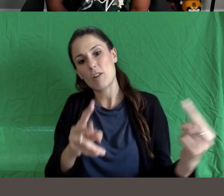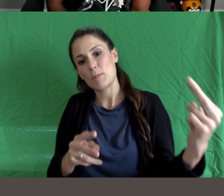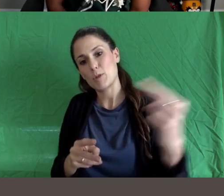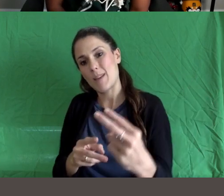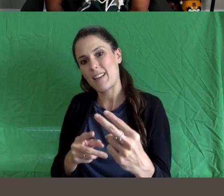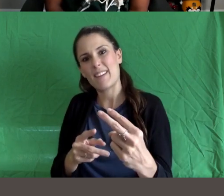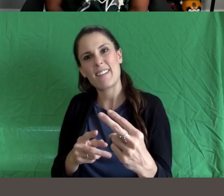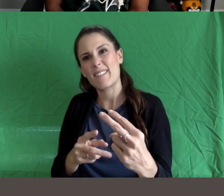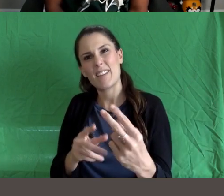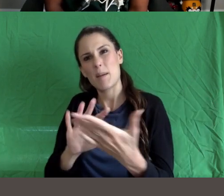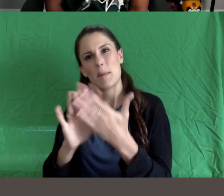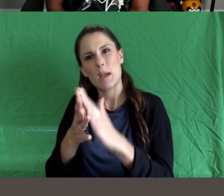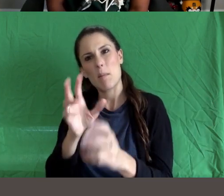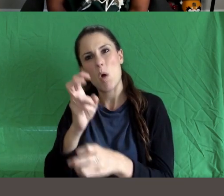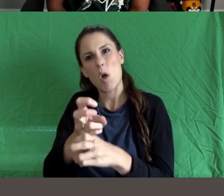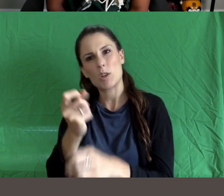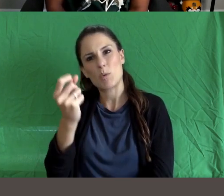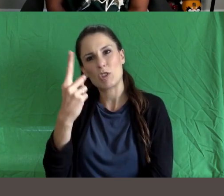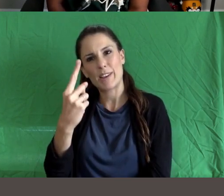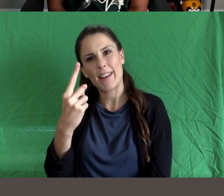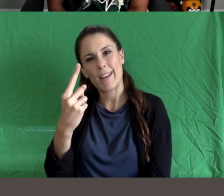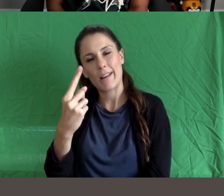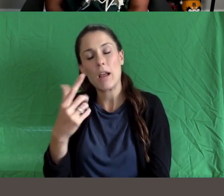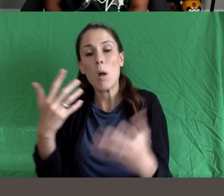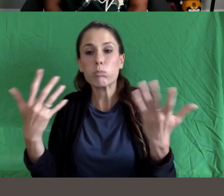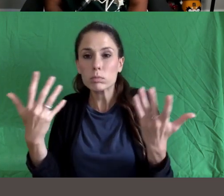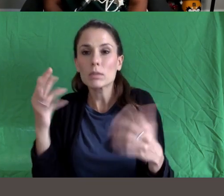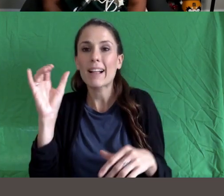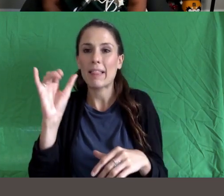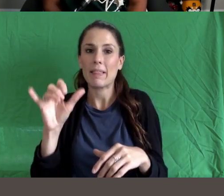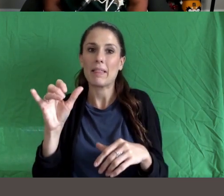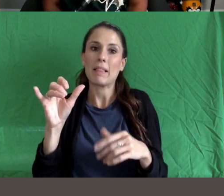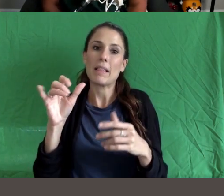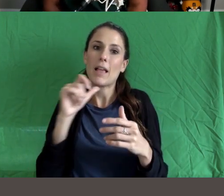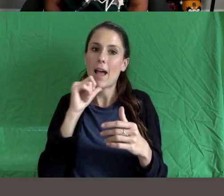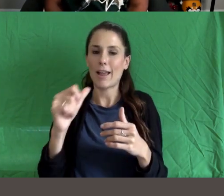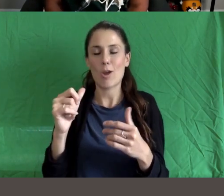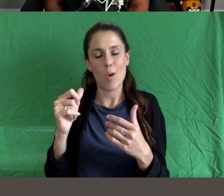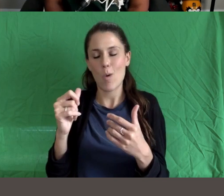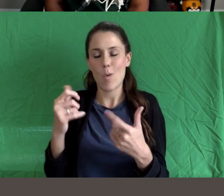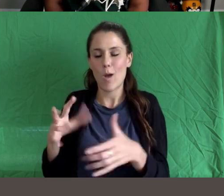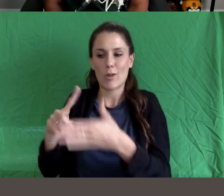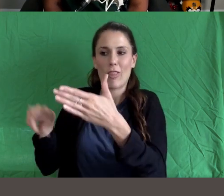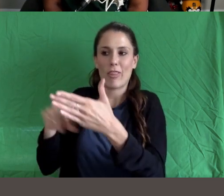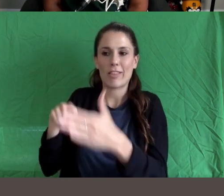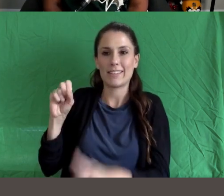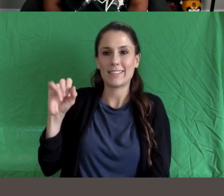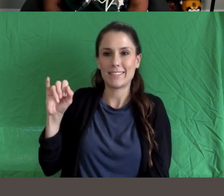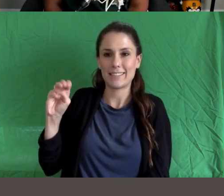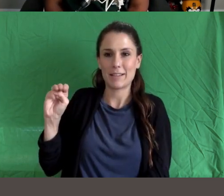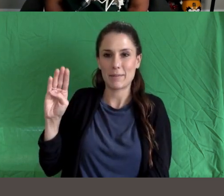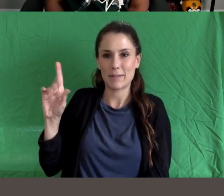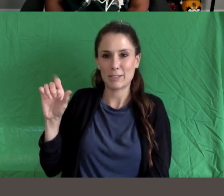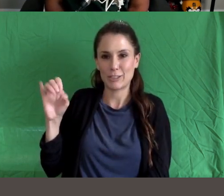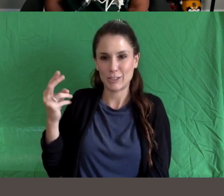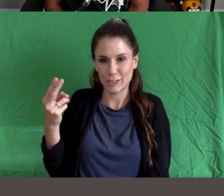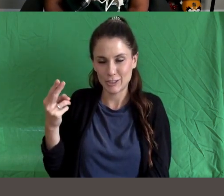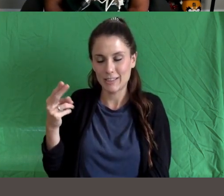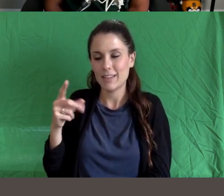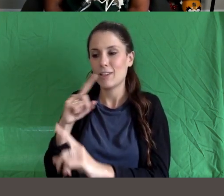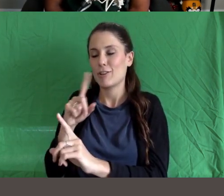to comprehend. That being said, I'm not here to lambast Simlish. I feel like it adds a very